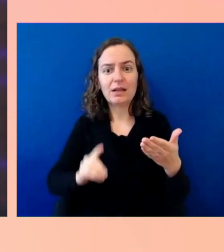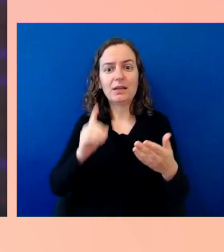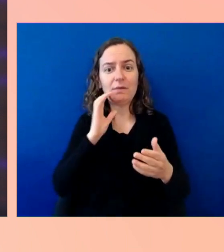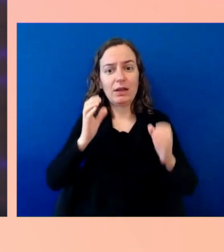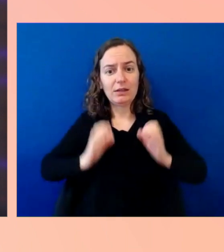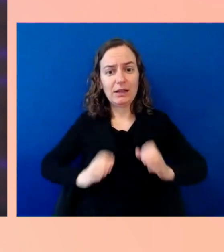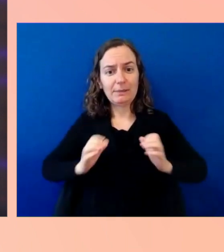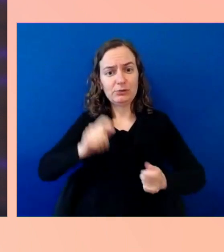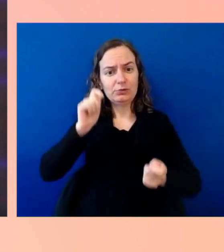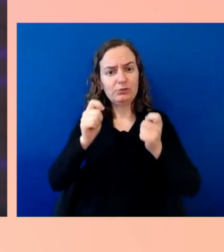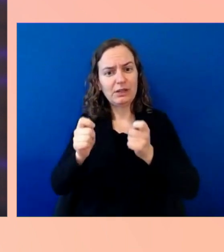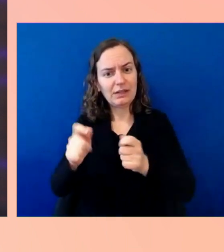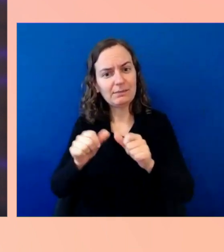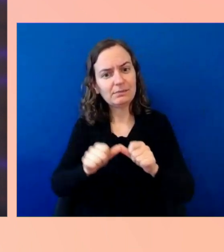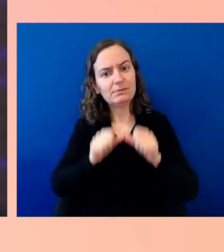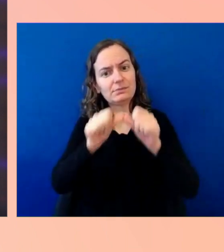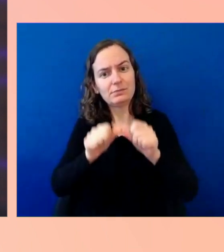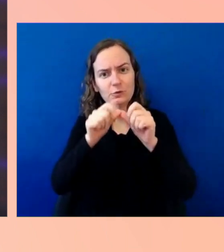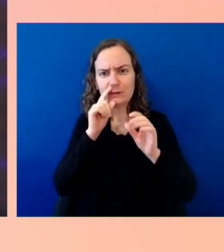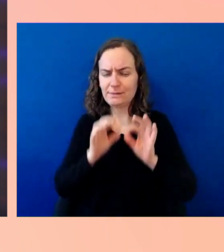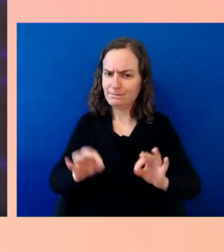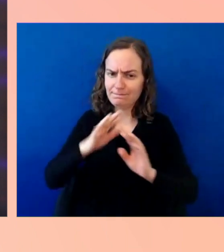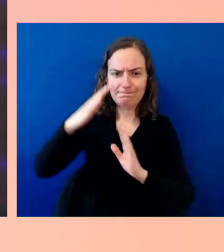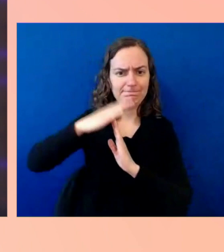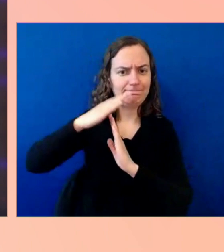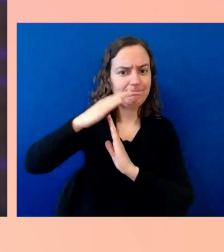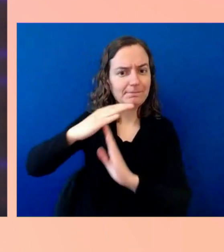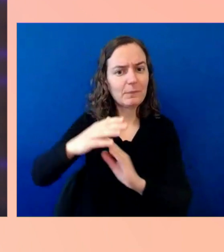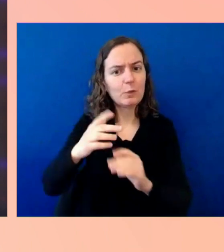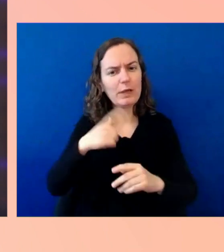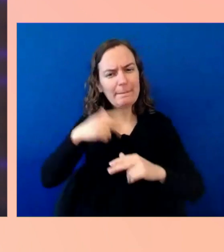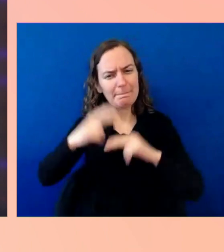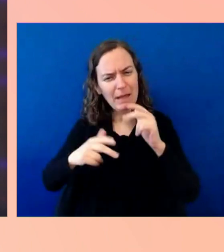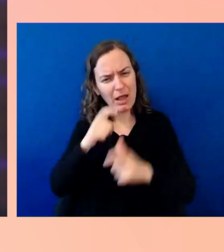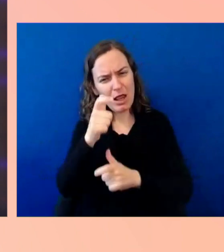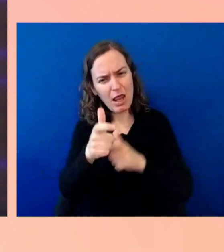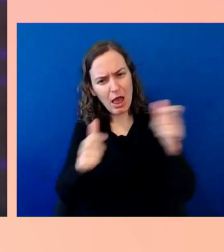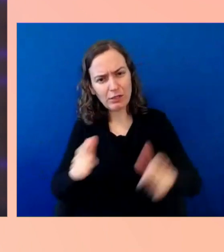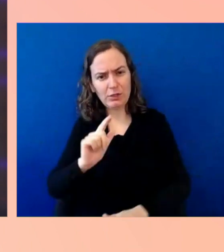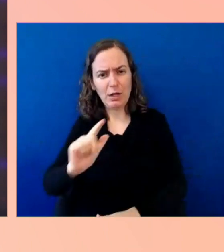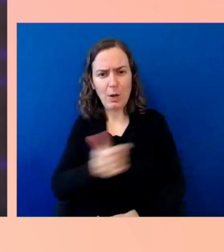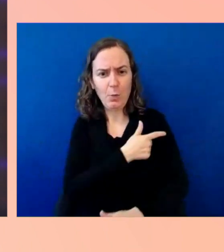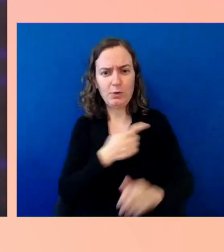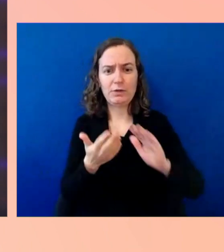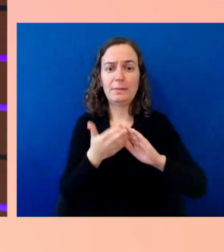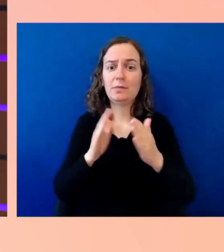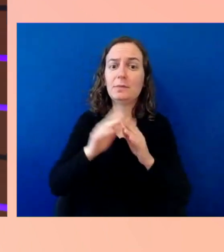We've built a large and loyal community of people who love and use our products every day.